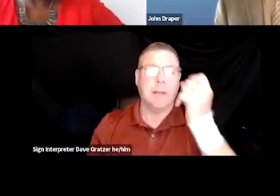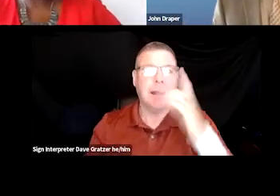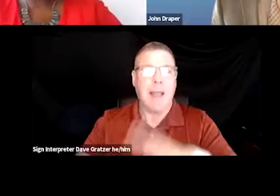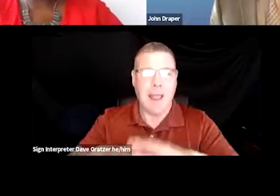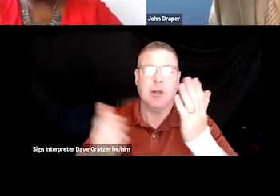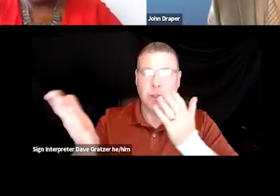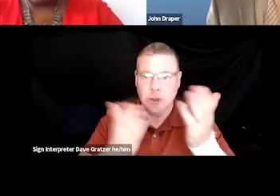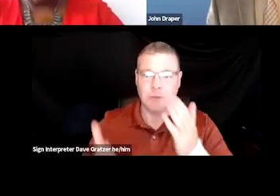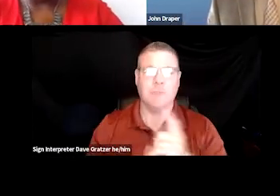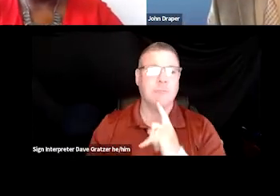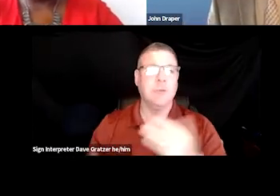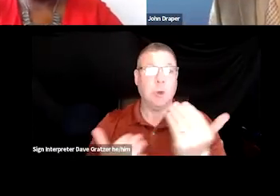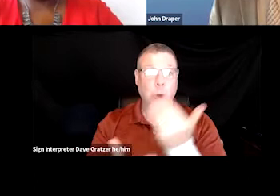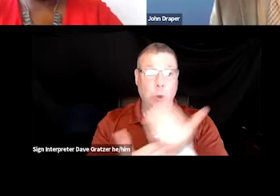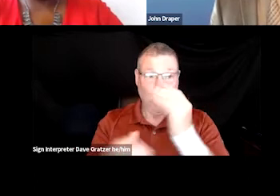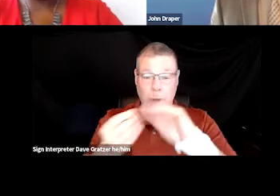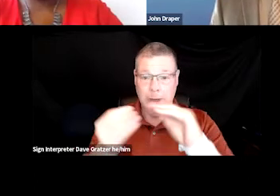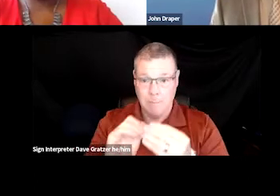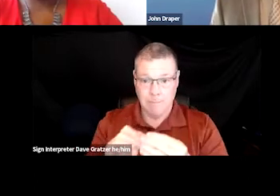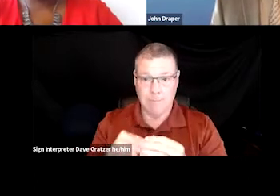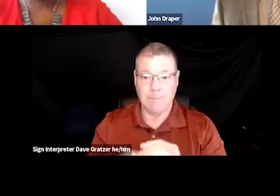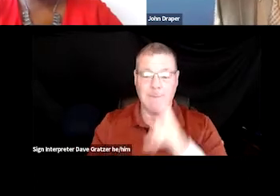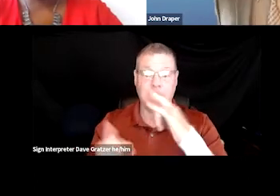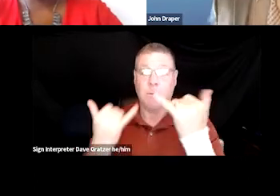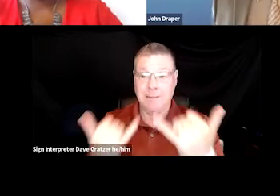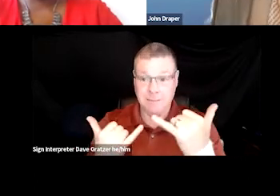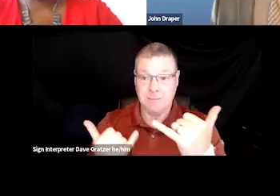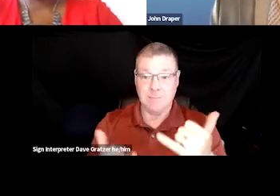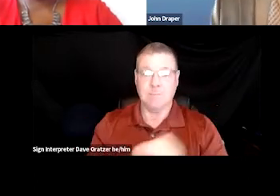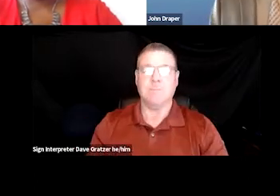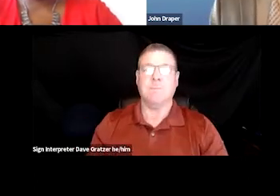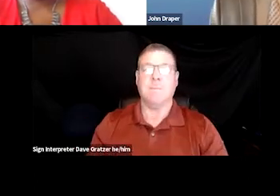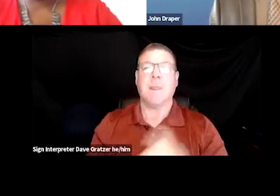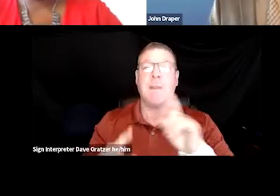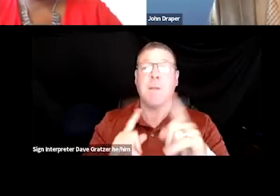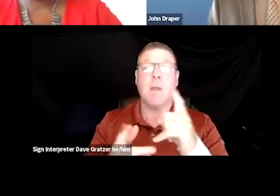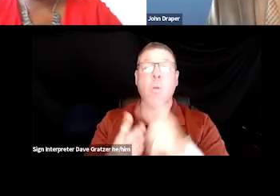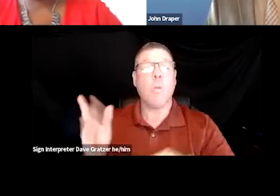it's a new number for an existing service. But what makes it different in a few ways starts